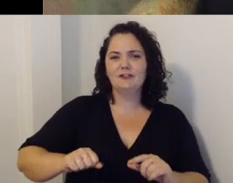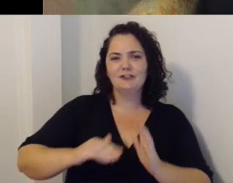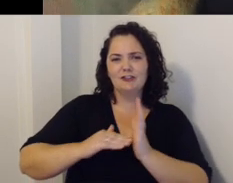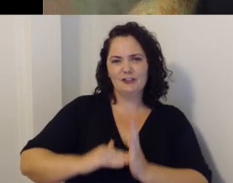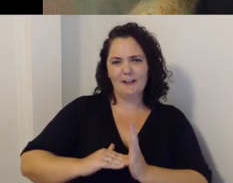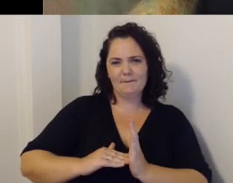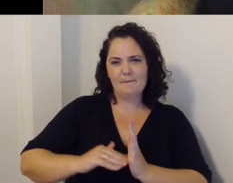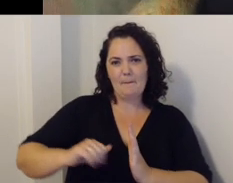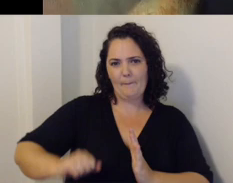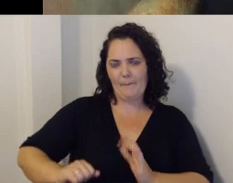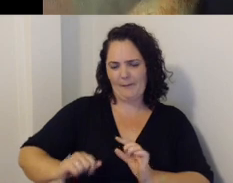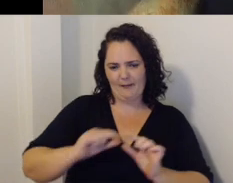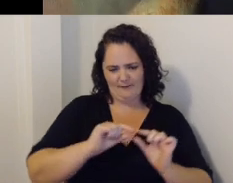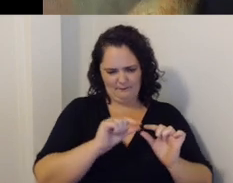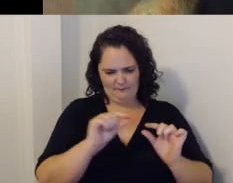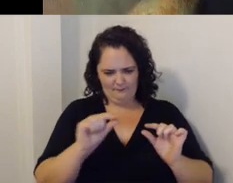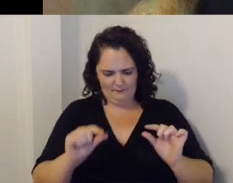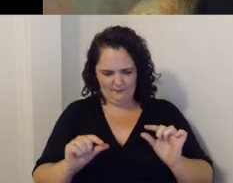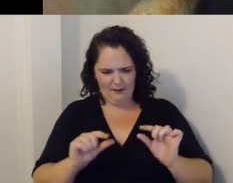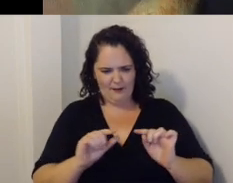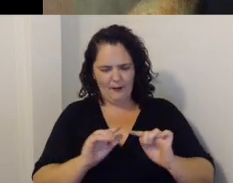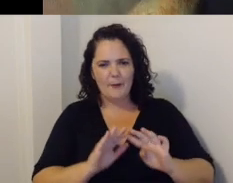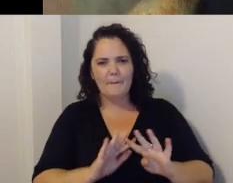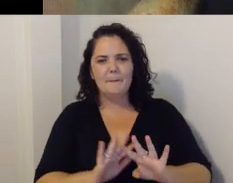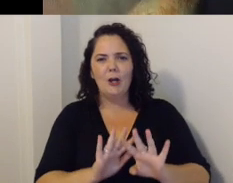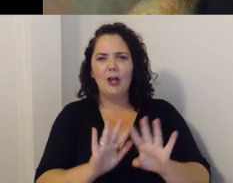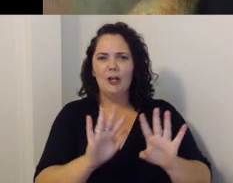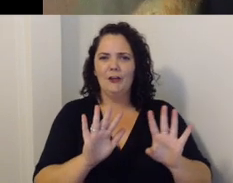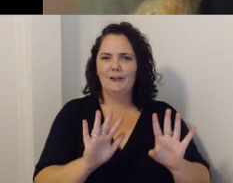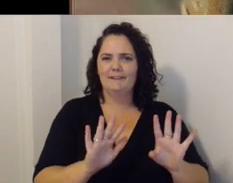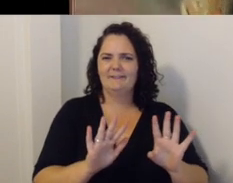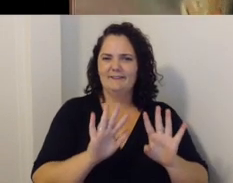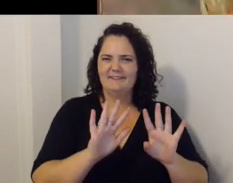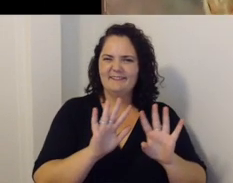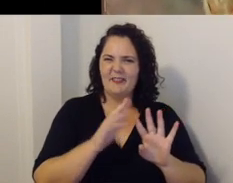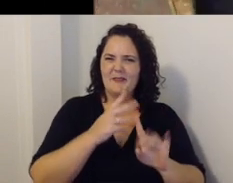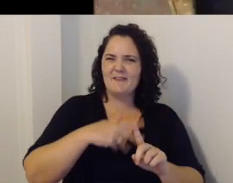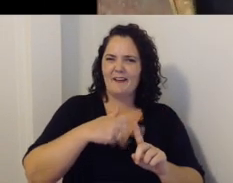and the arm, they really begin to blur together and create a beautiful sense of the atmospheric here